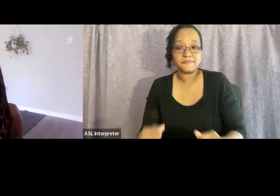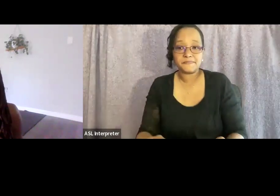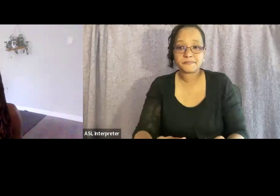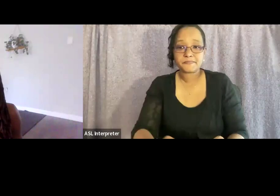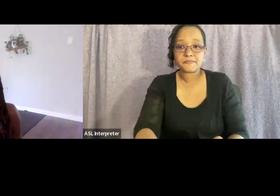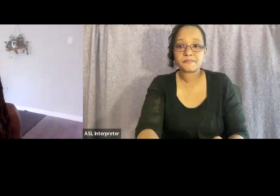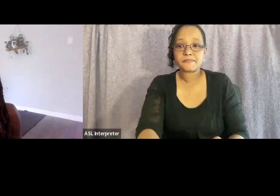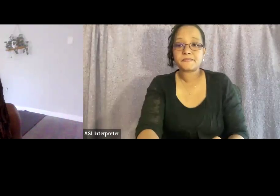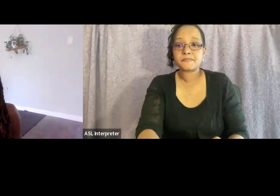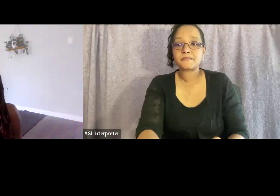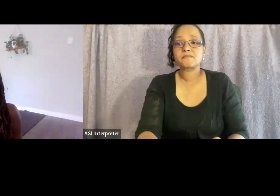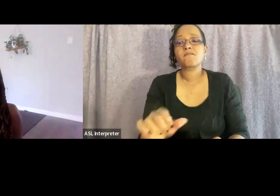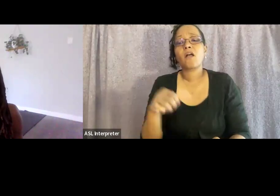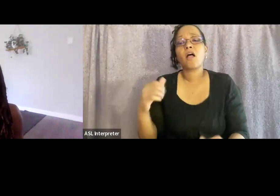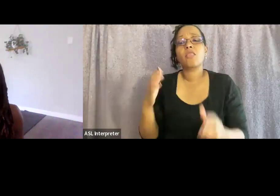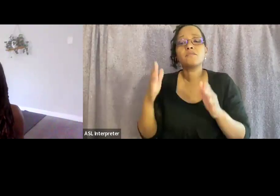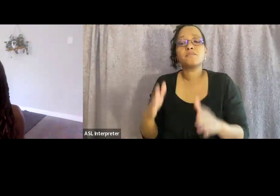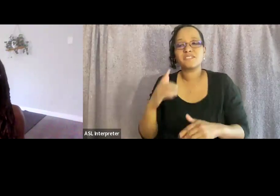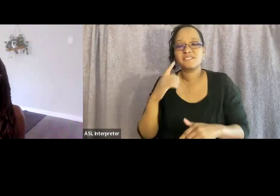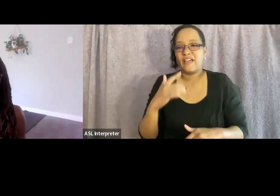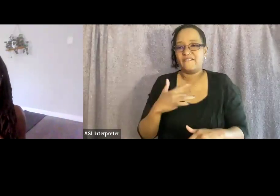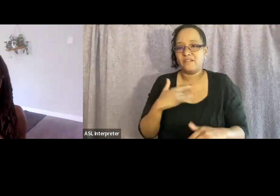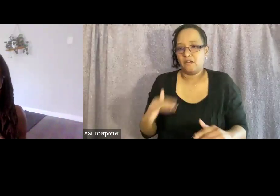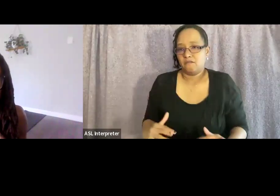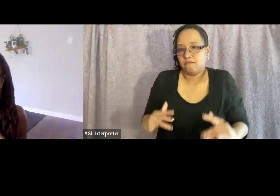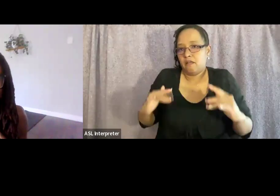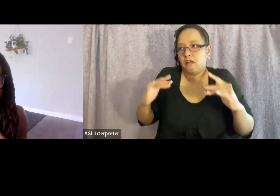Someone said flooded area where the water is receding.